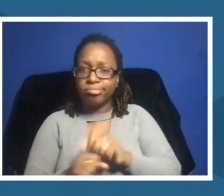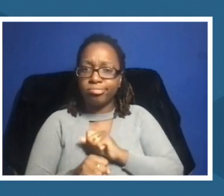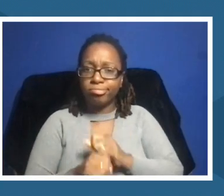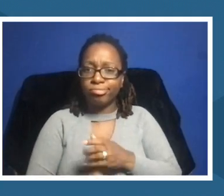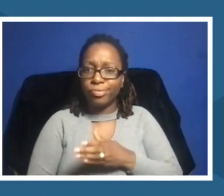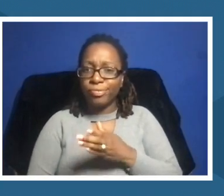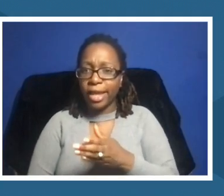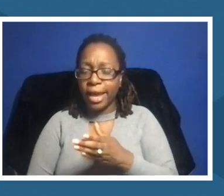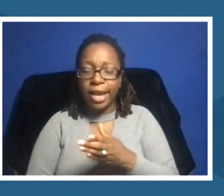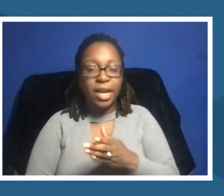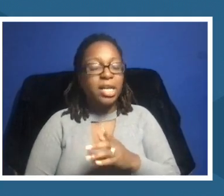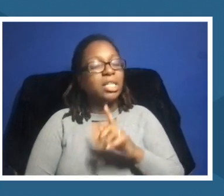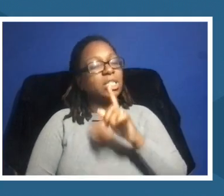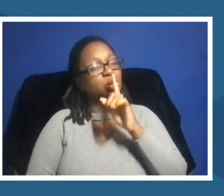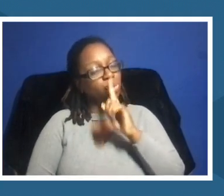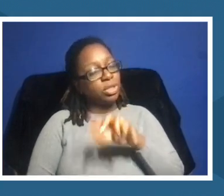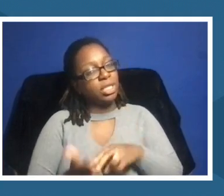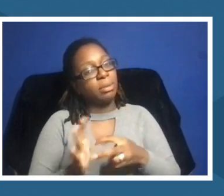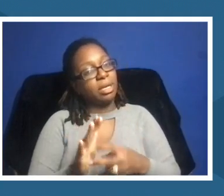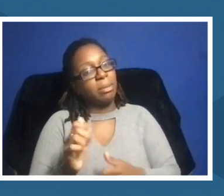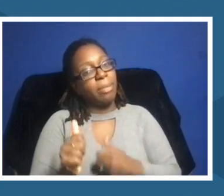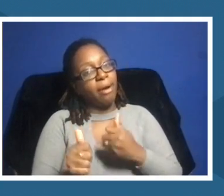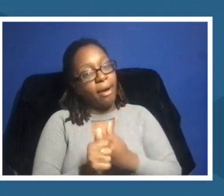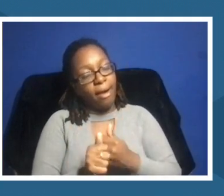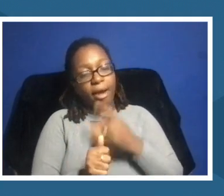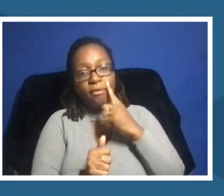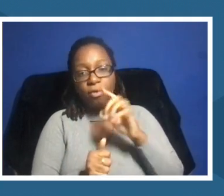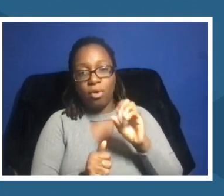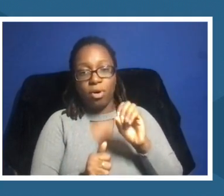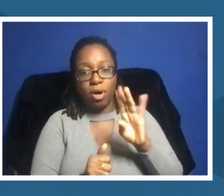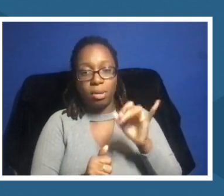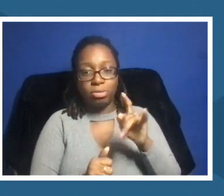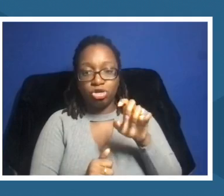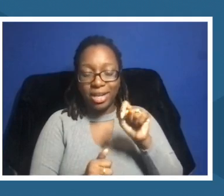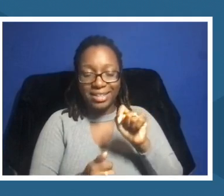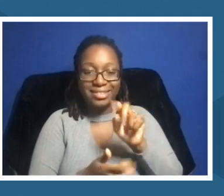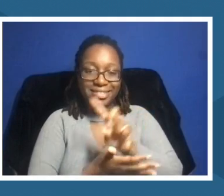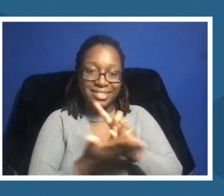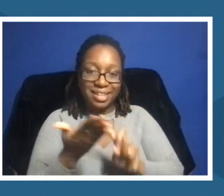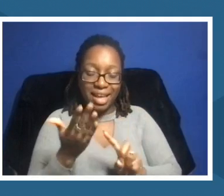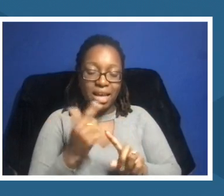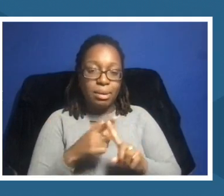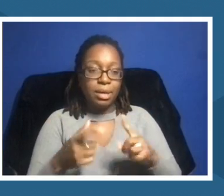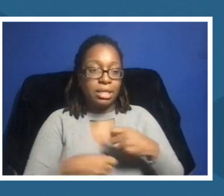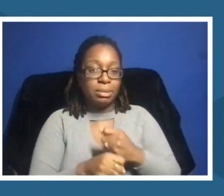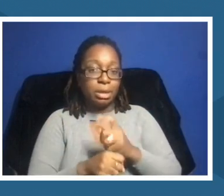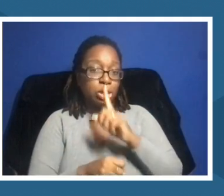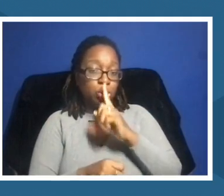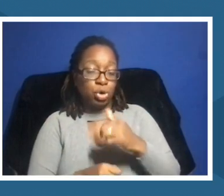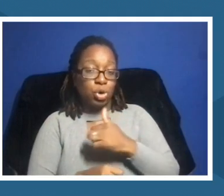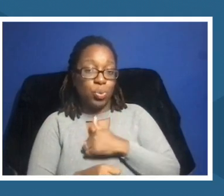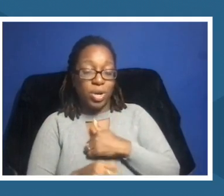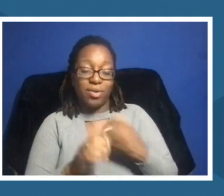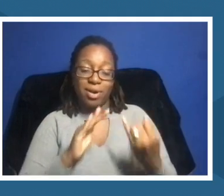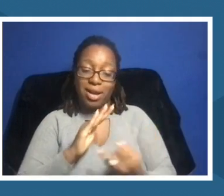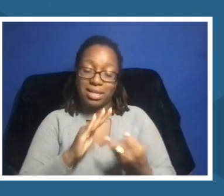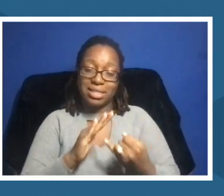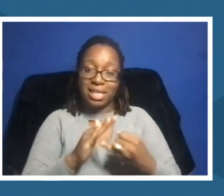intentional even in the design of the object deep dive that we had was ensuring that we were isolating both